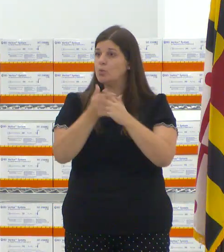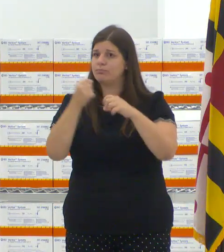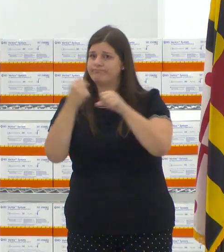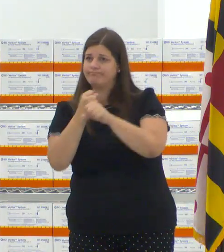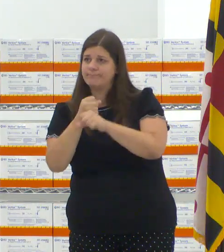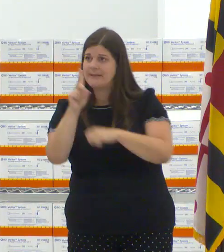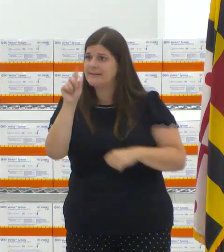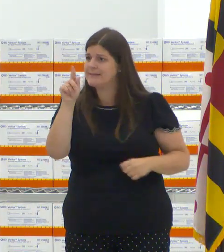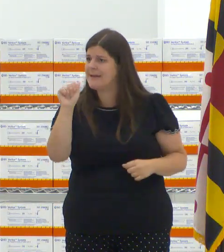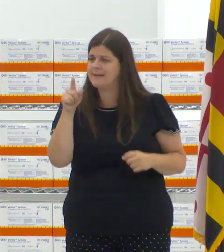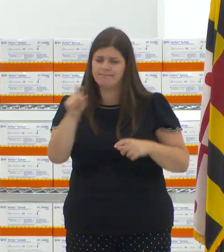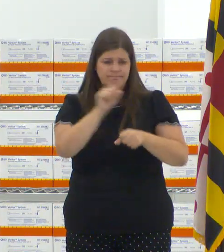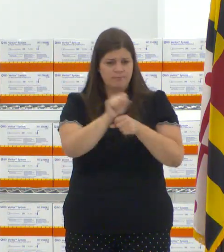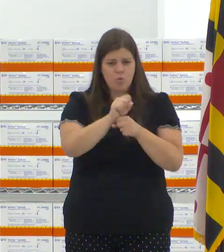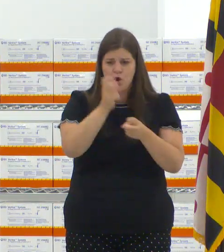And your efforts truly are making a world of difference.